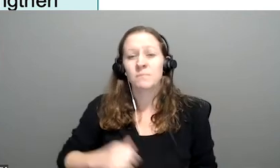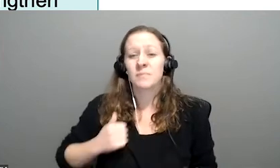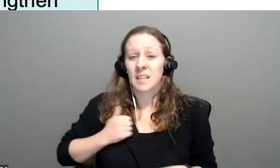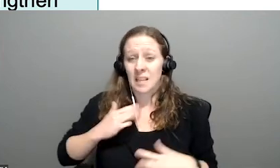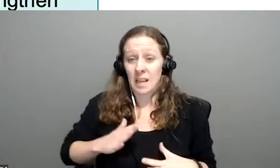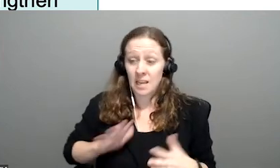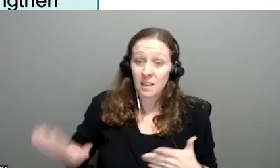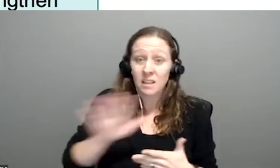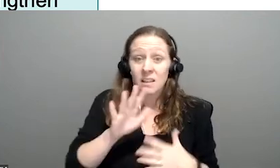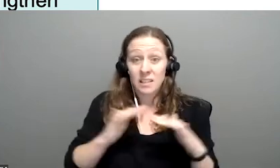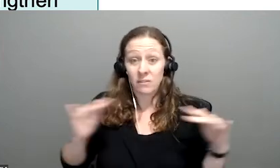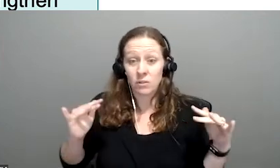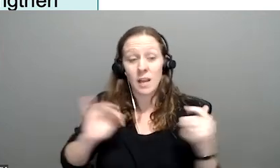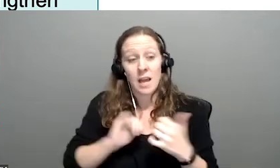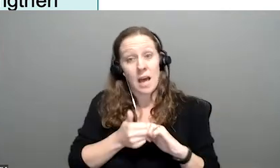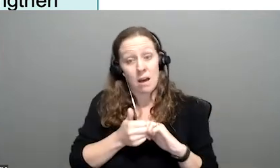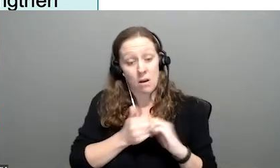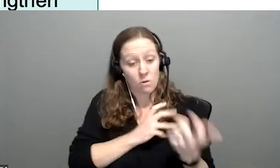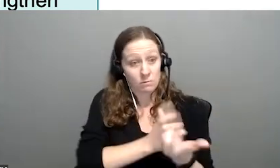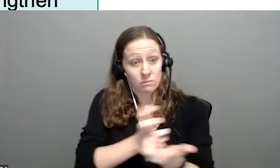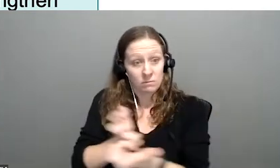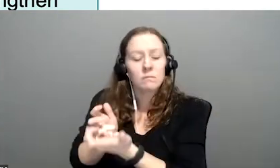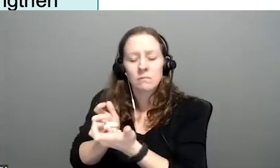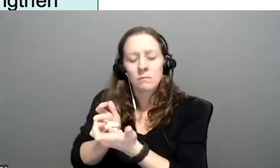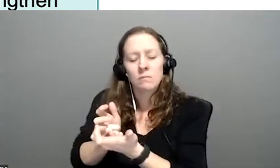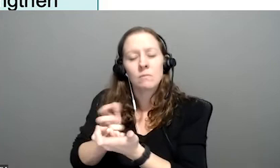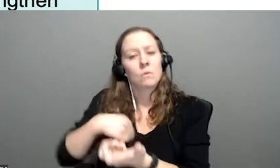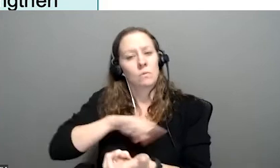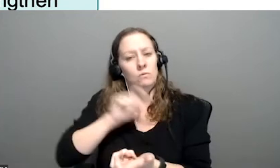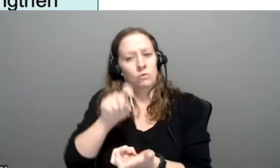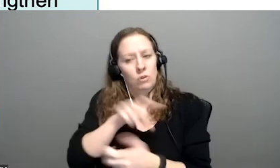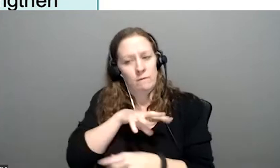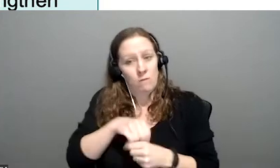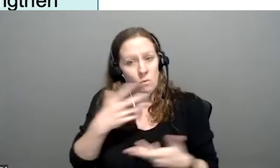should be taken into consideration as part of the development, implementation and monitoring of